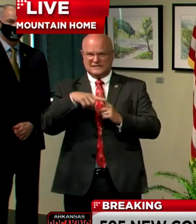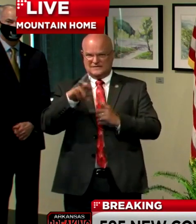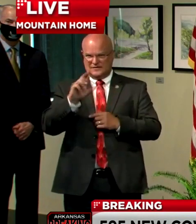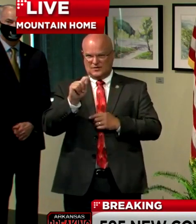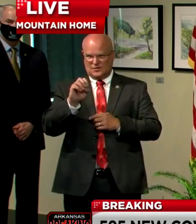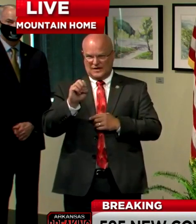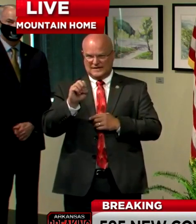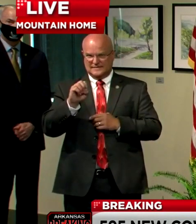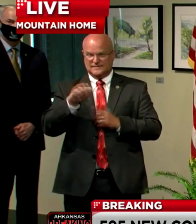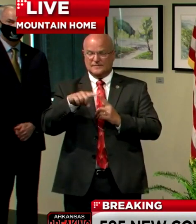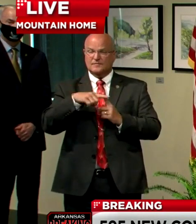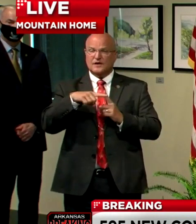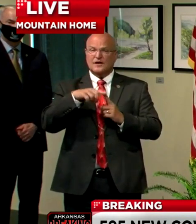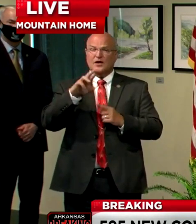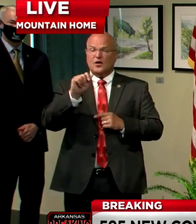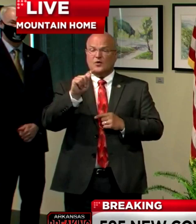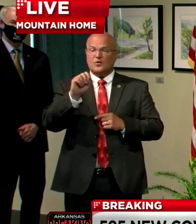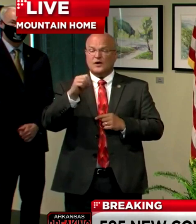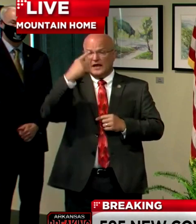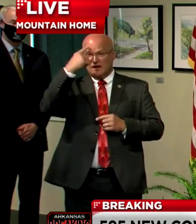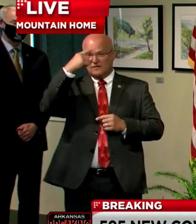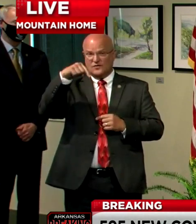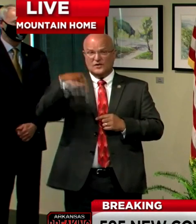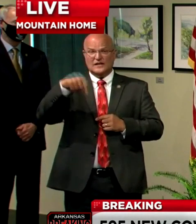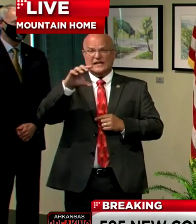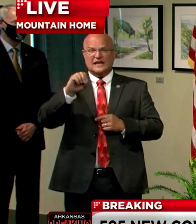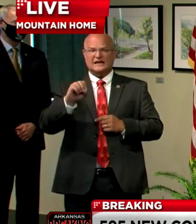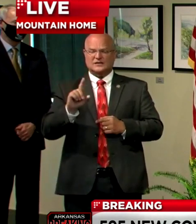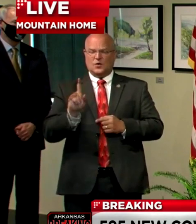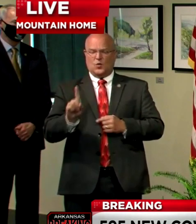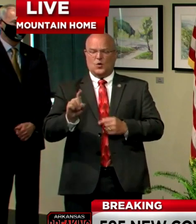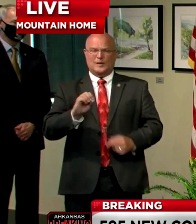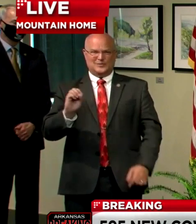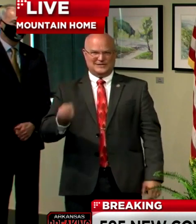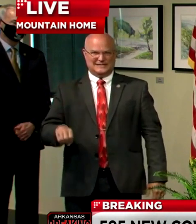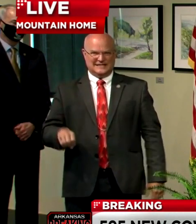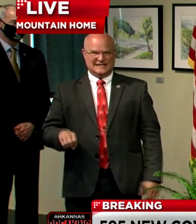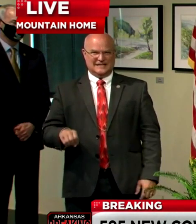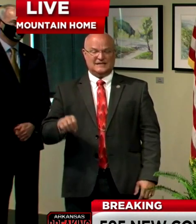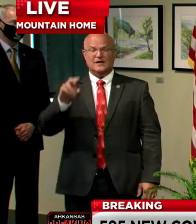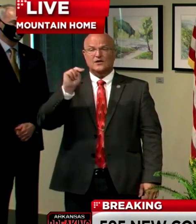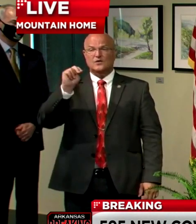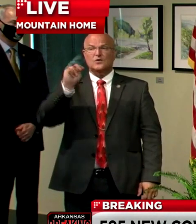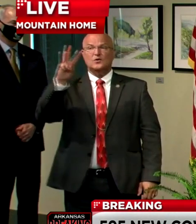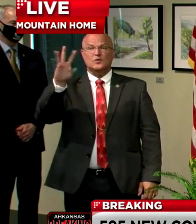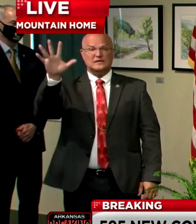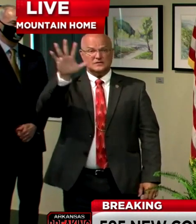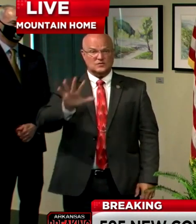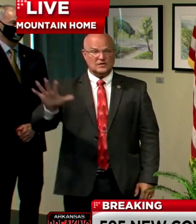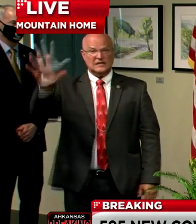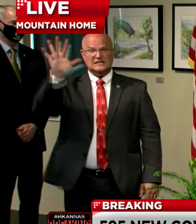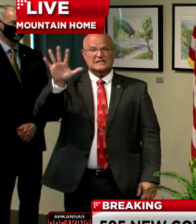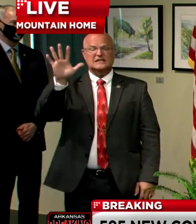HEARD HERE IN BAXTER COUNTY WE HAVE DONE A FAIR AMOUNT OF TESTING BUT LOW POSITIVITY RATES.